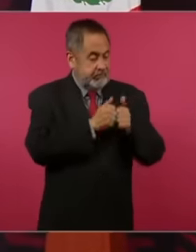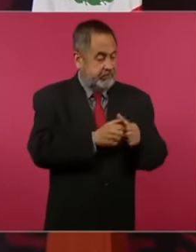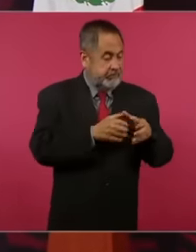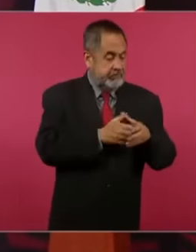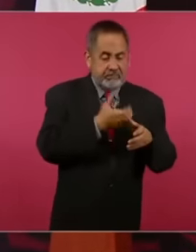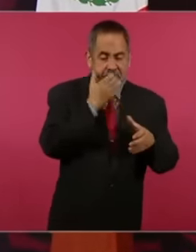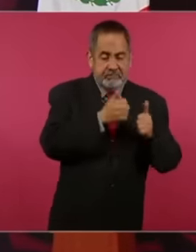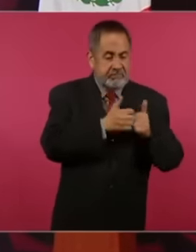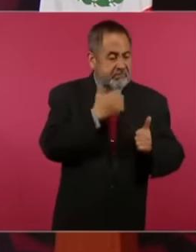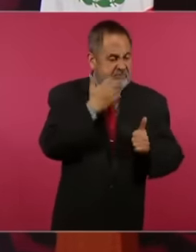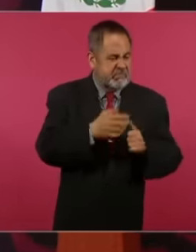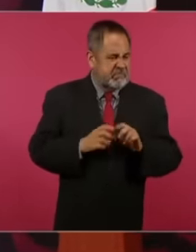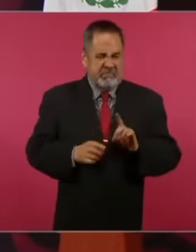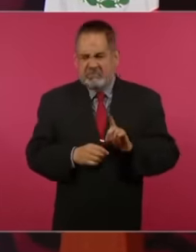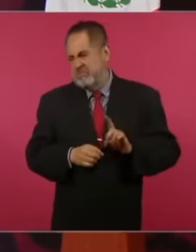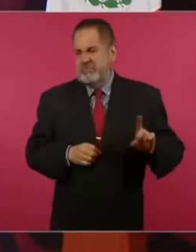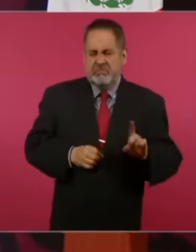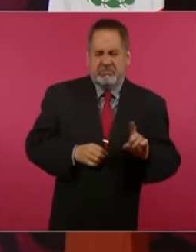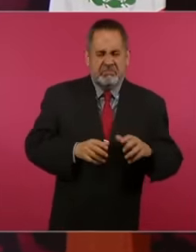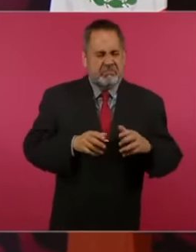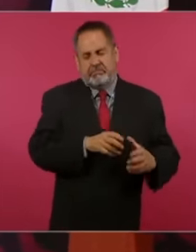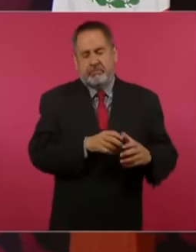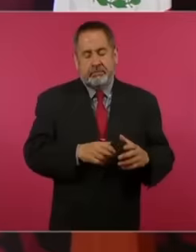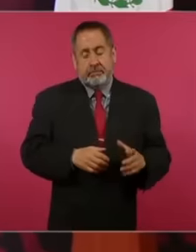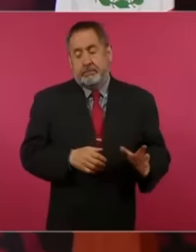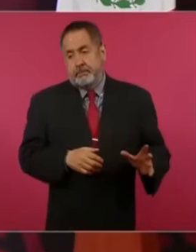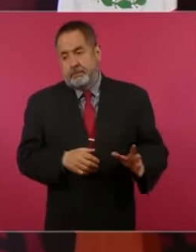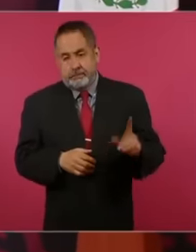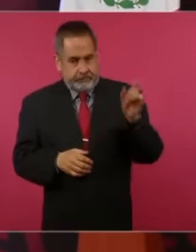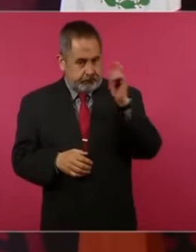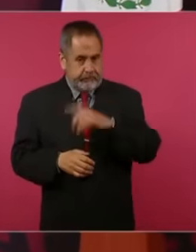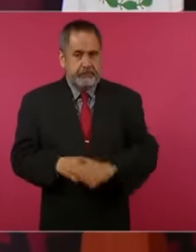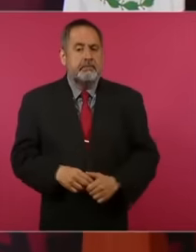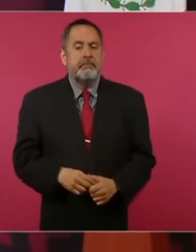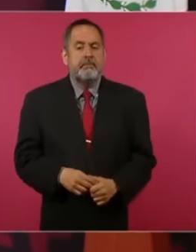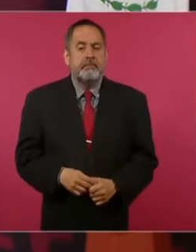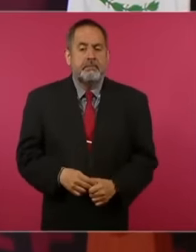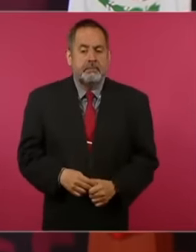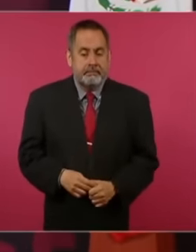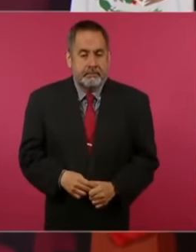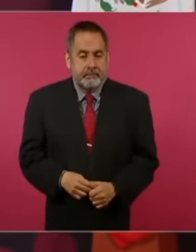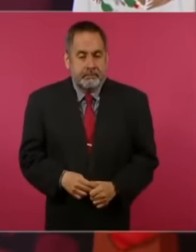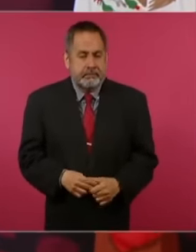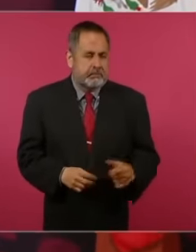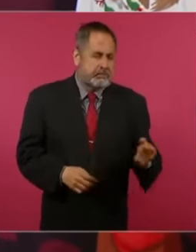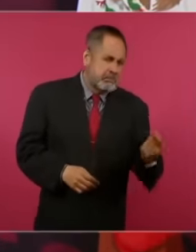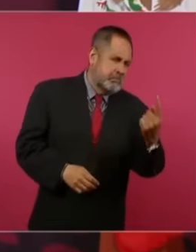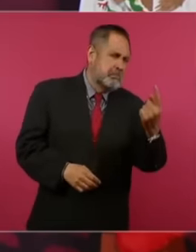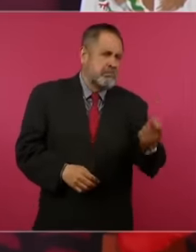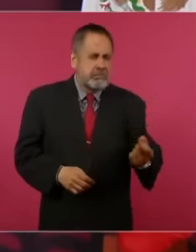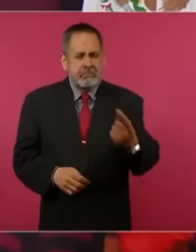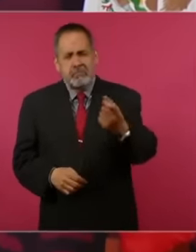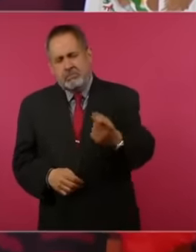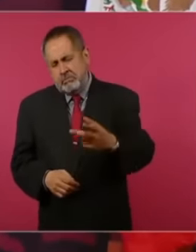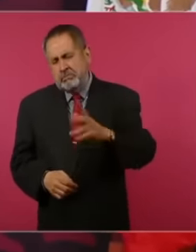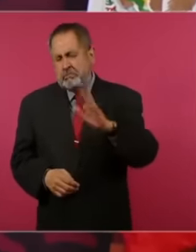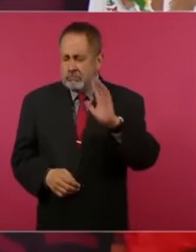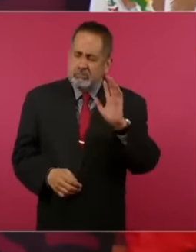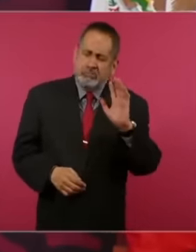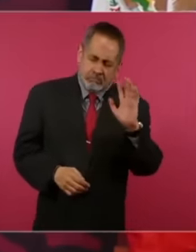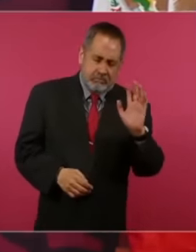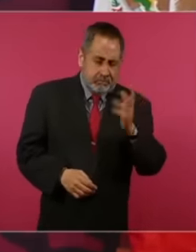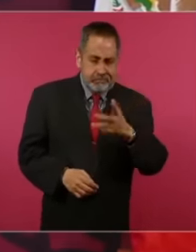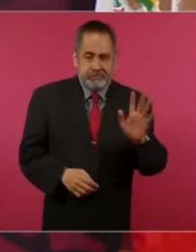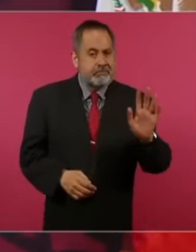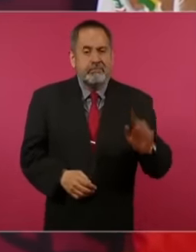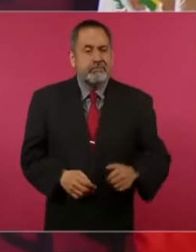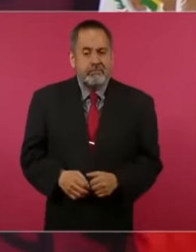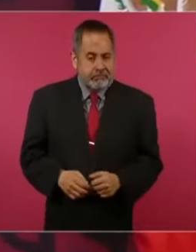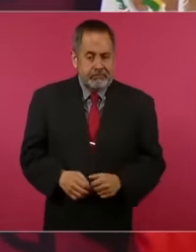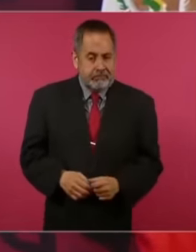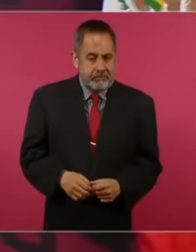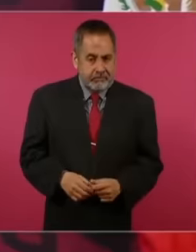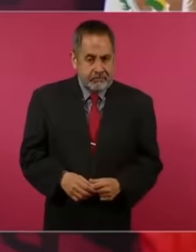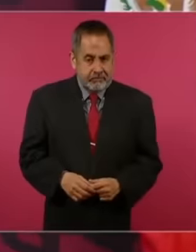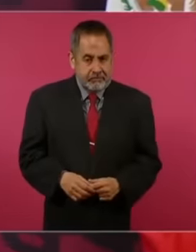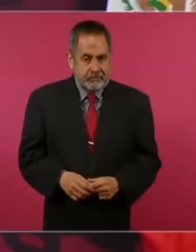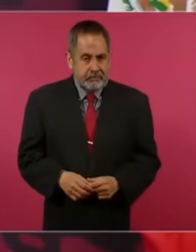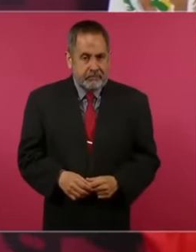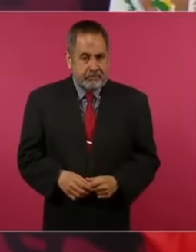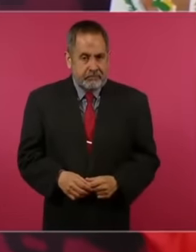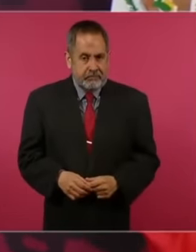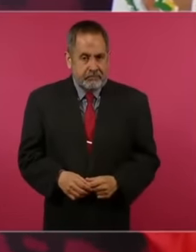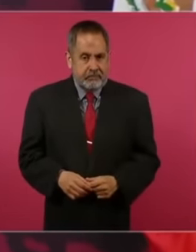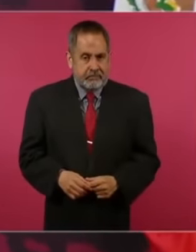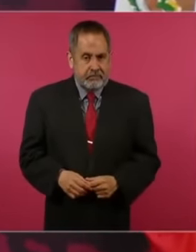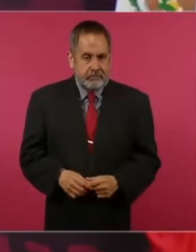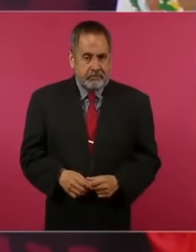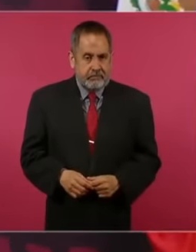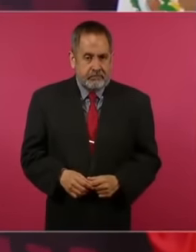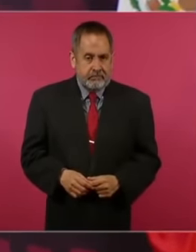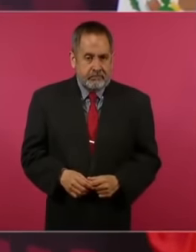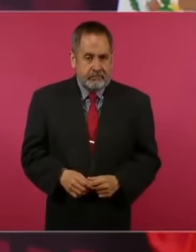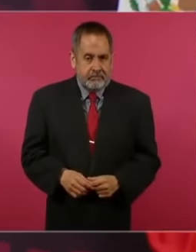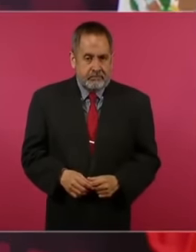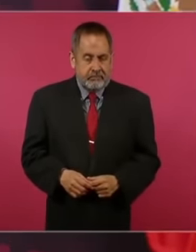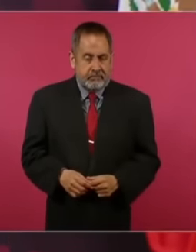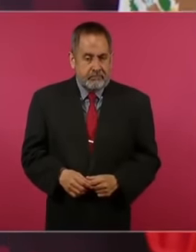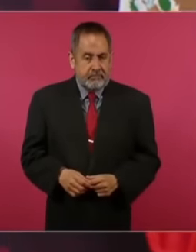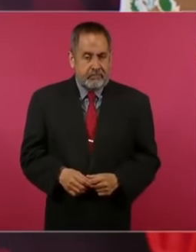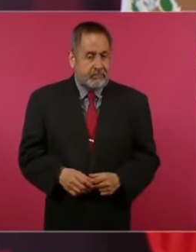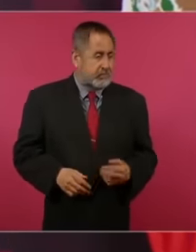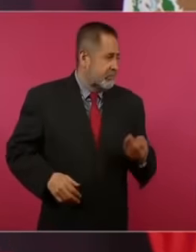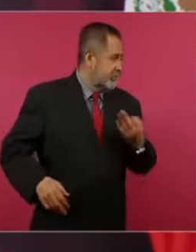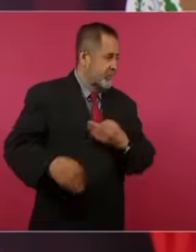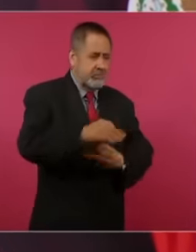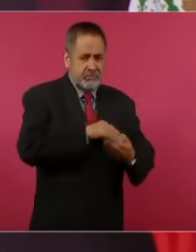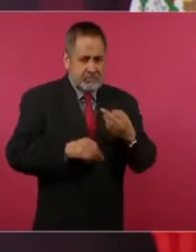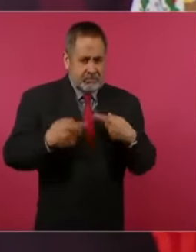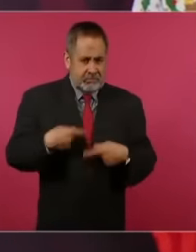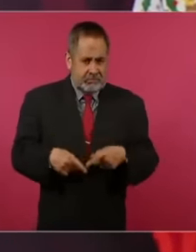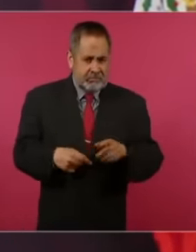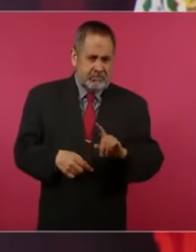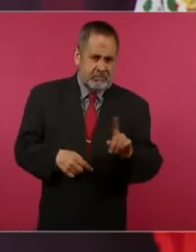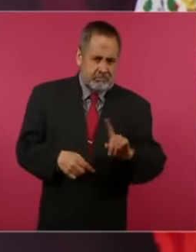right-wing with exceptions of course and no no it's not all the people it's not all the people